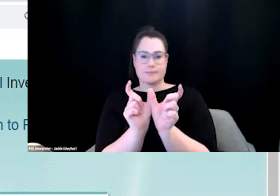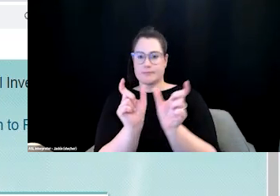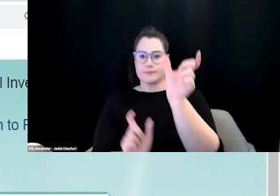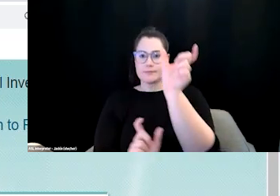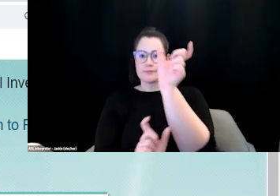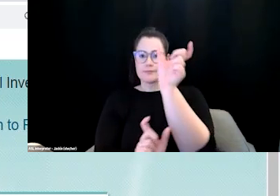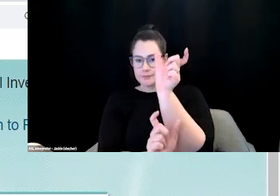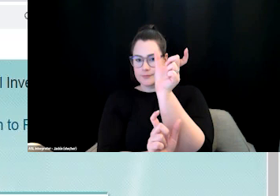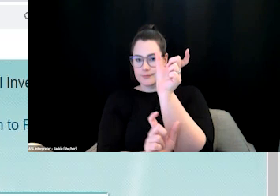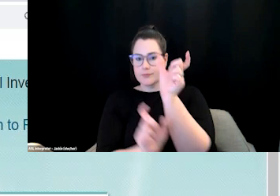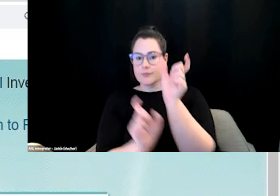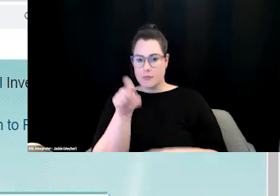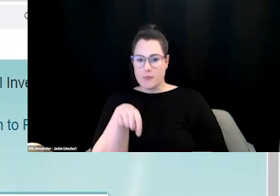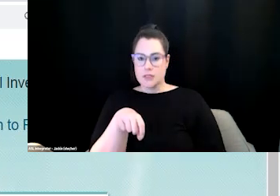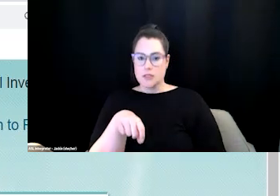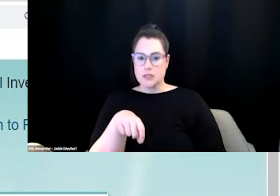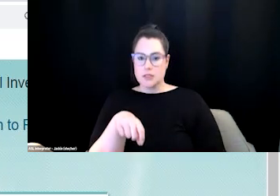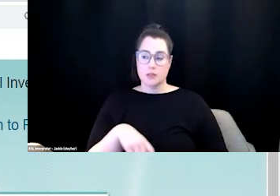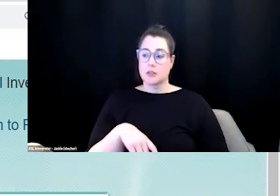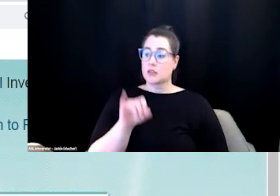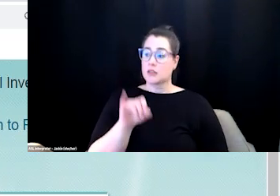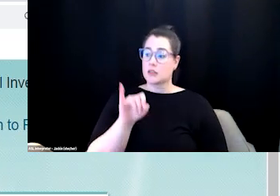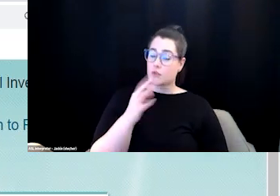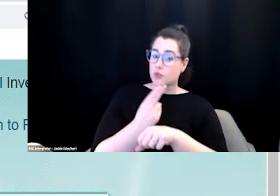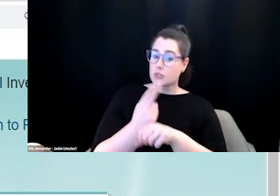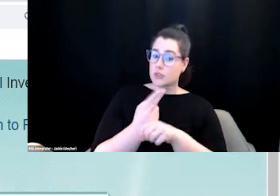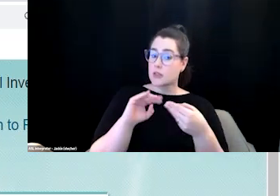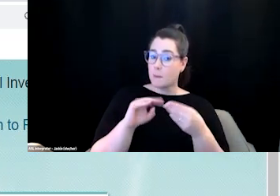So if you are using numbers or Roman numerals, that is allowable.